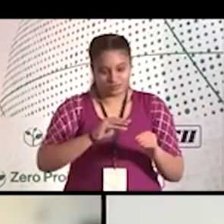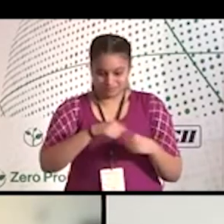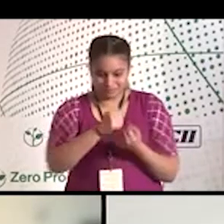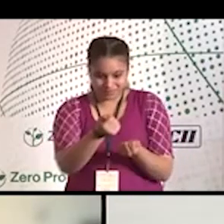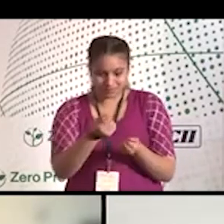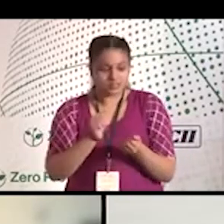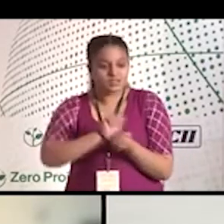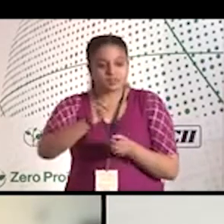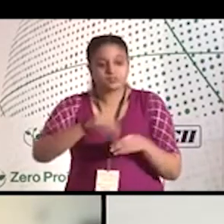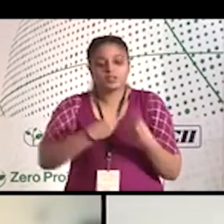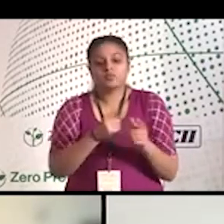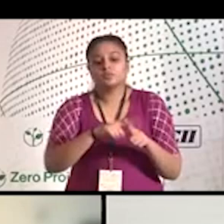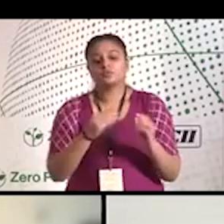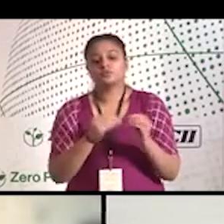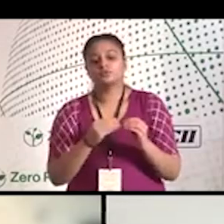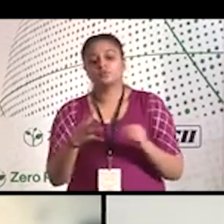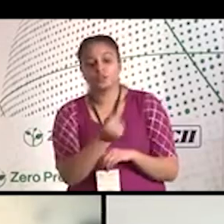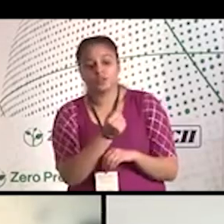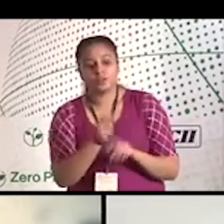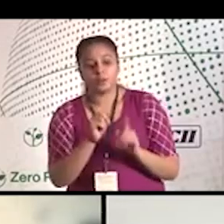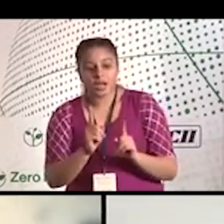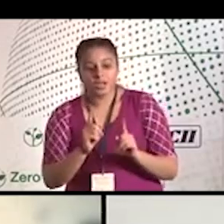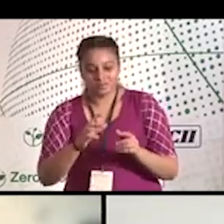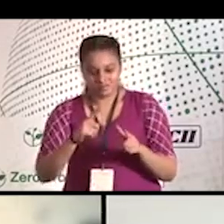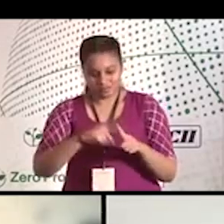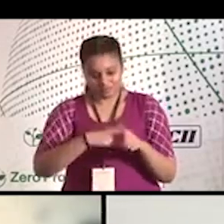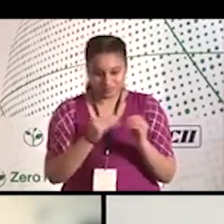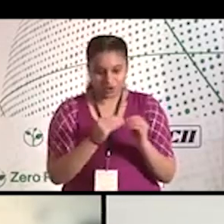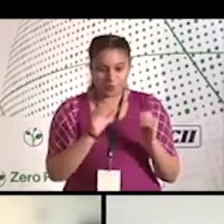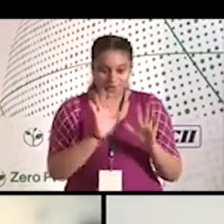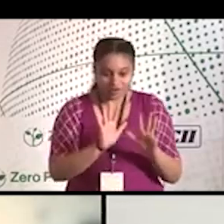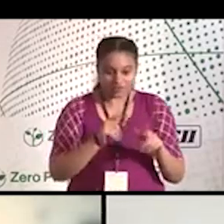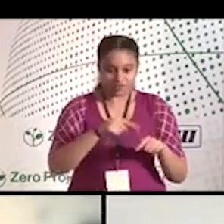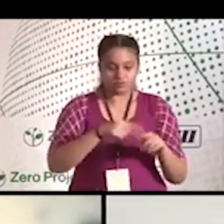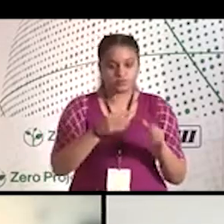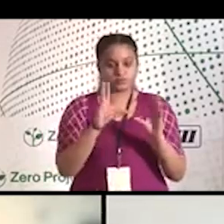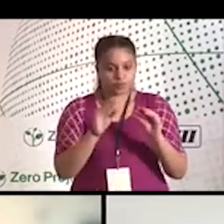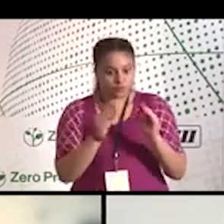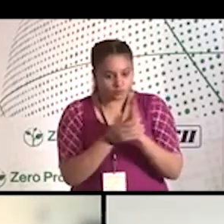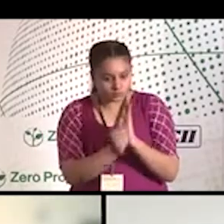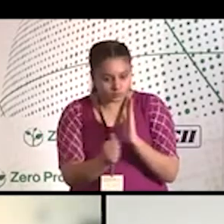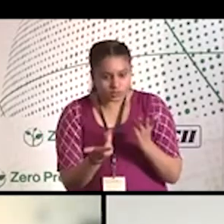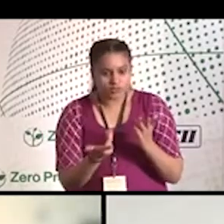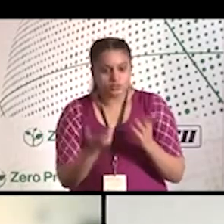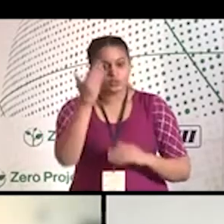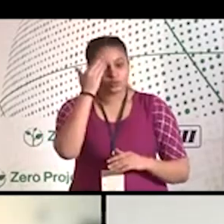But to keep the job, you need to have the right soft skills. You need to have the right ready for work skills.